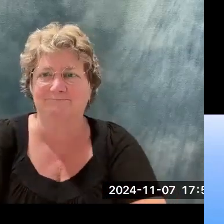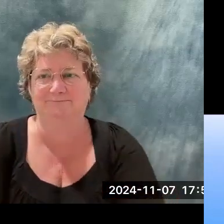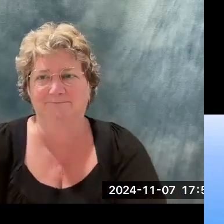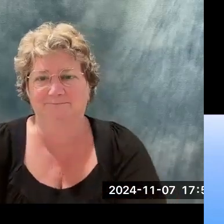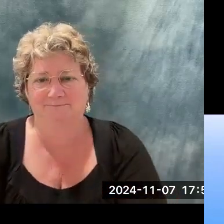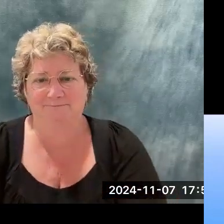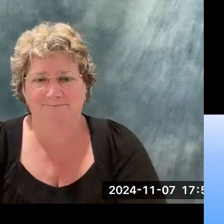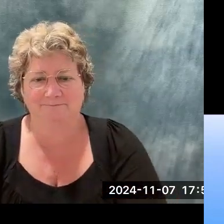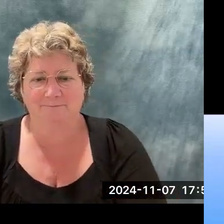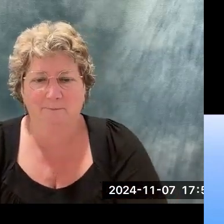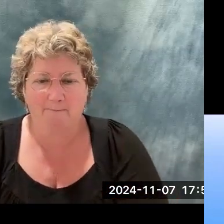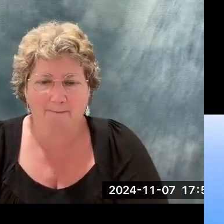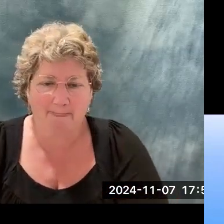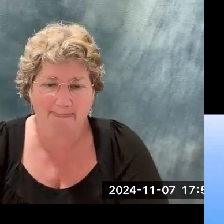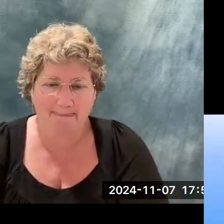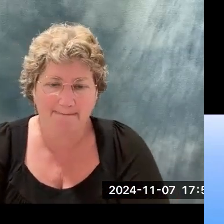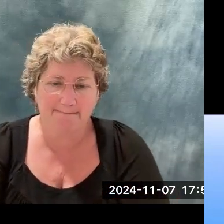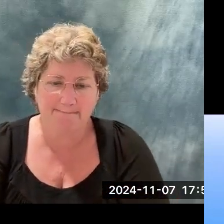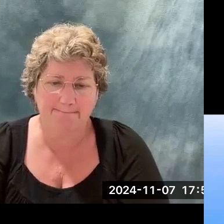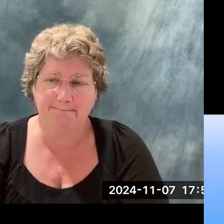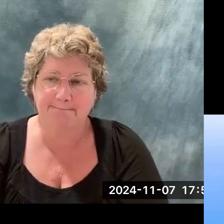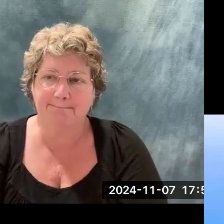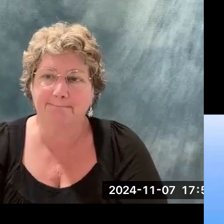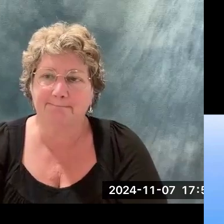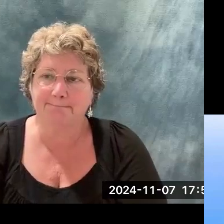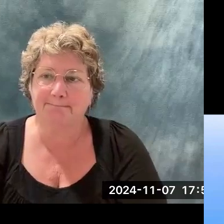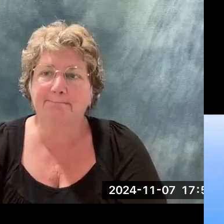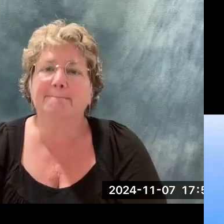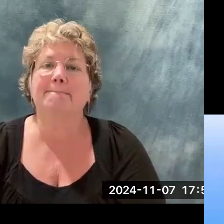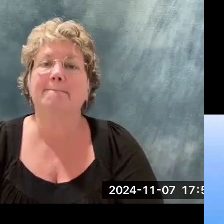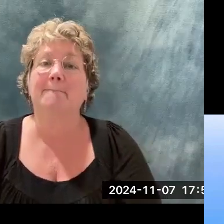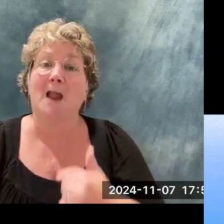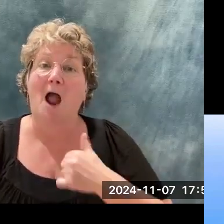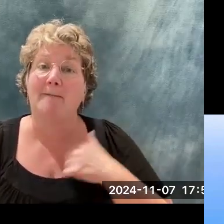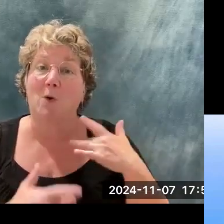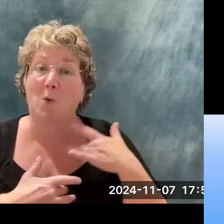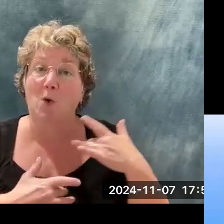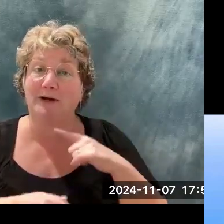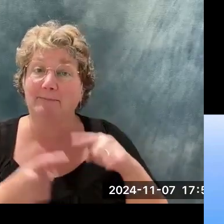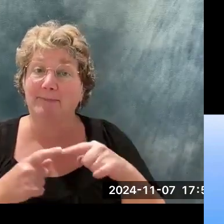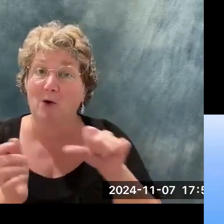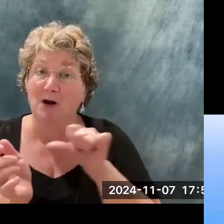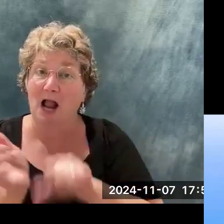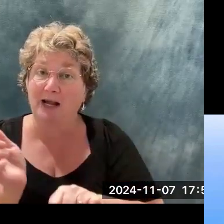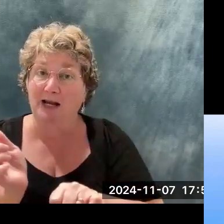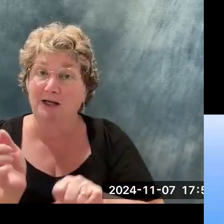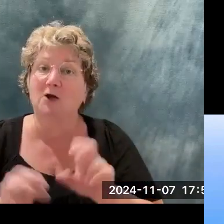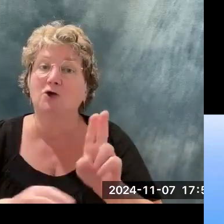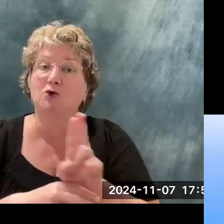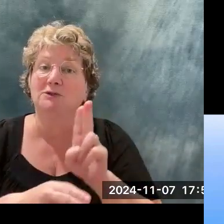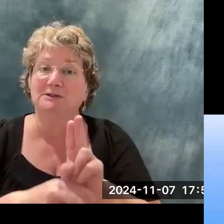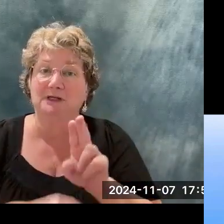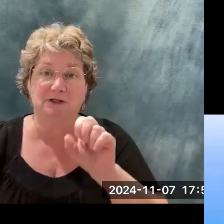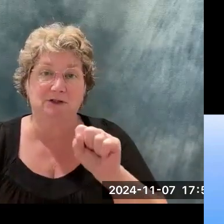I'm worried about cutting with sharps. What should I do? Yeah, it's a great question. So first and